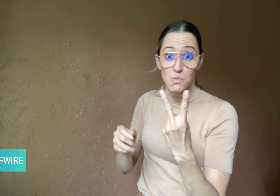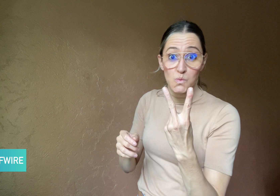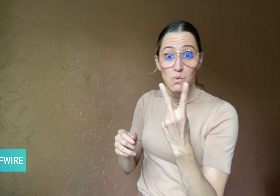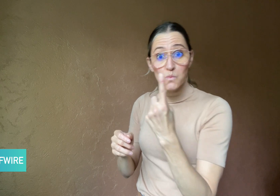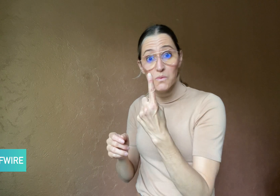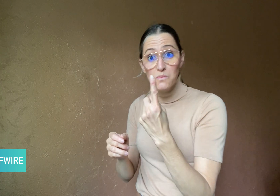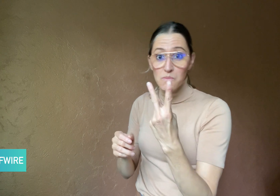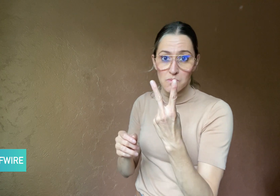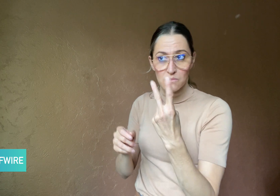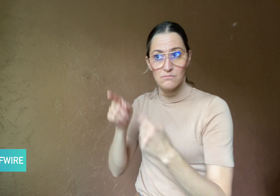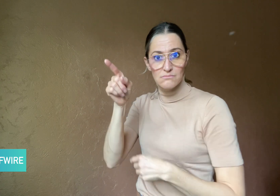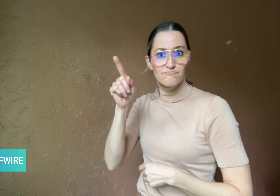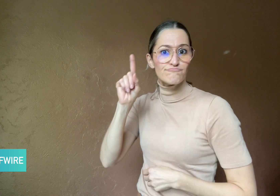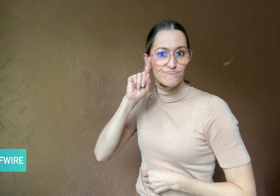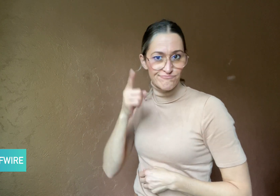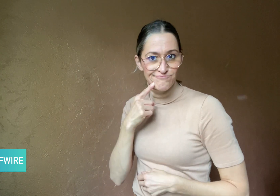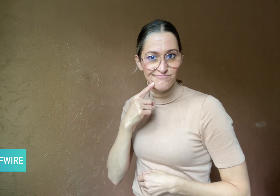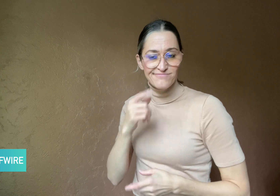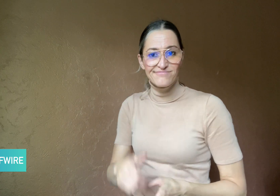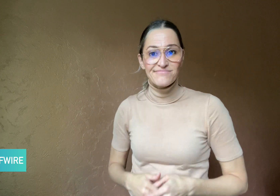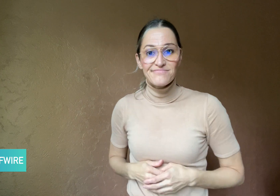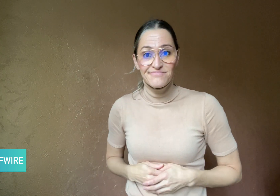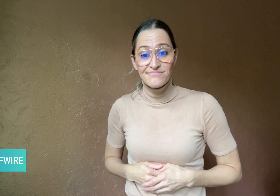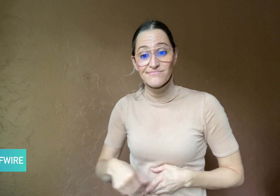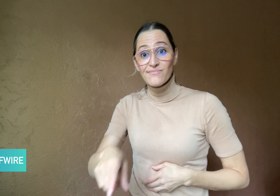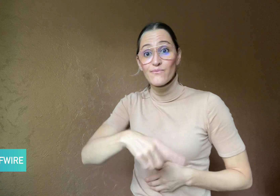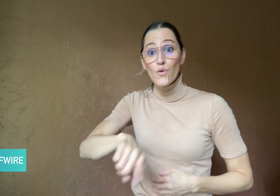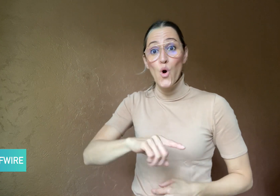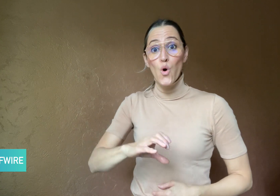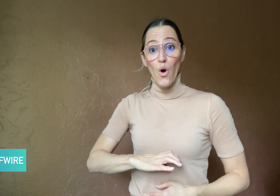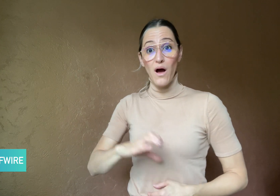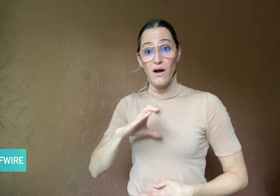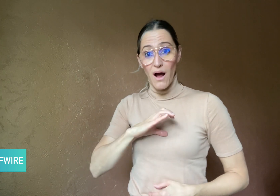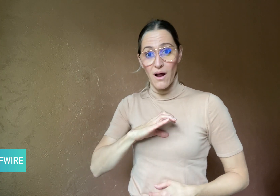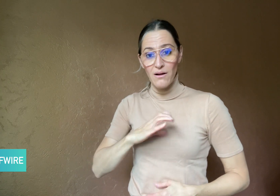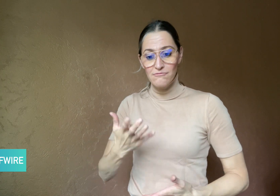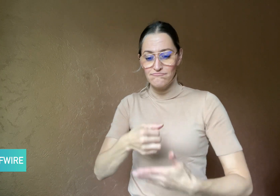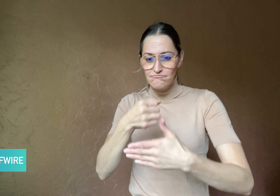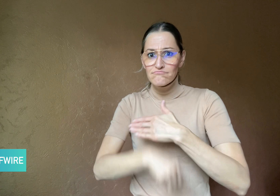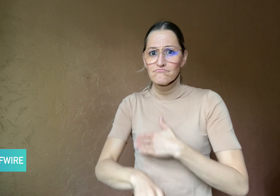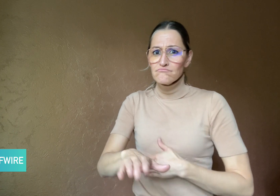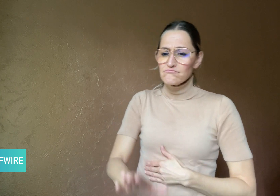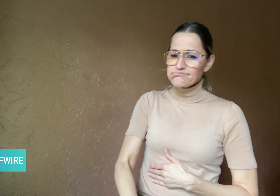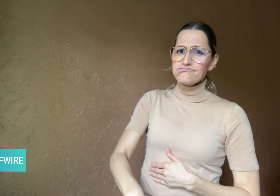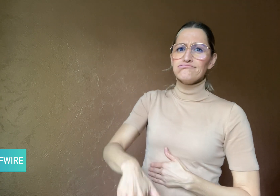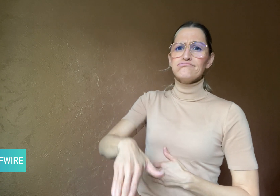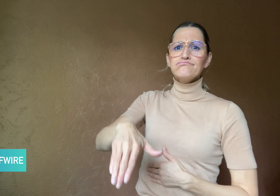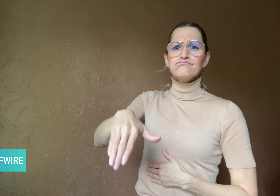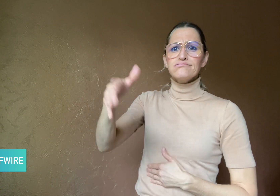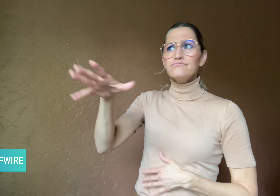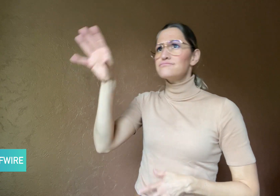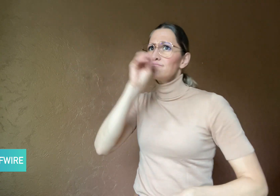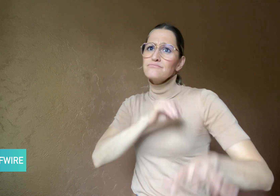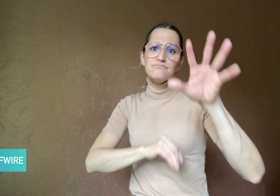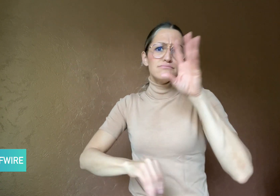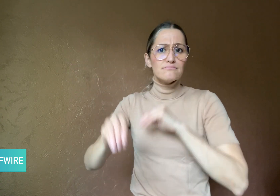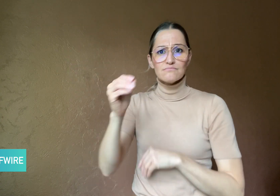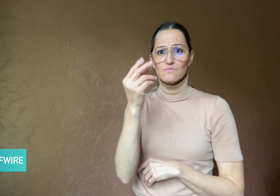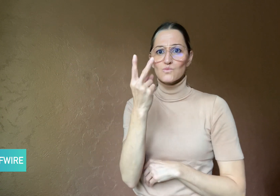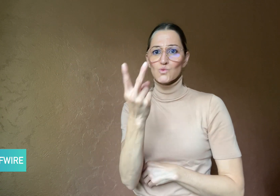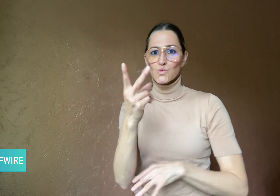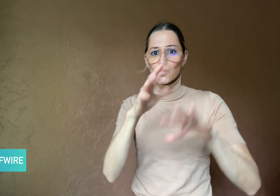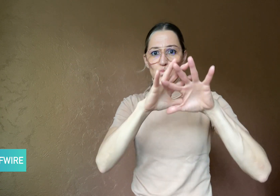least one Deaf parent. Growing up between two worlds,